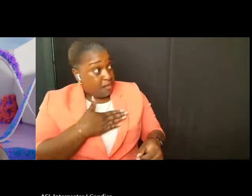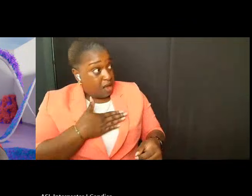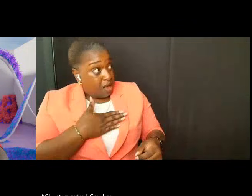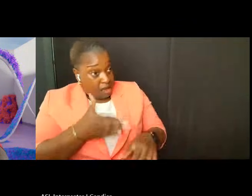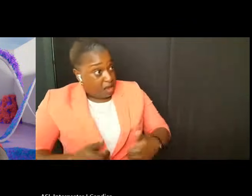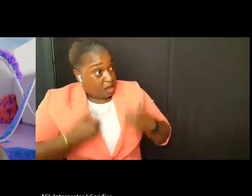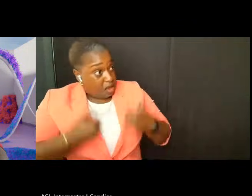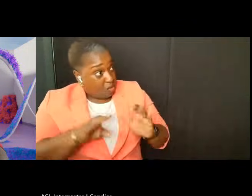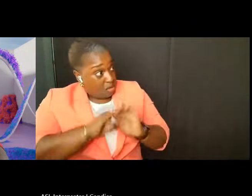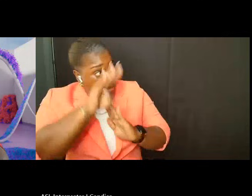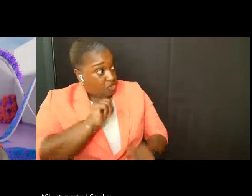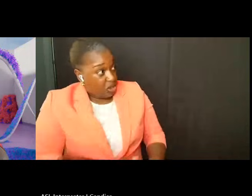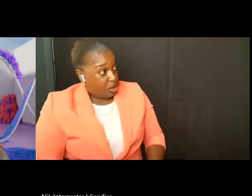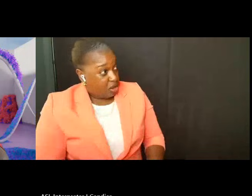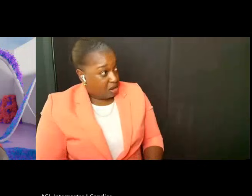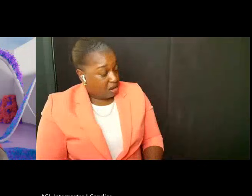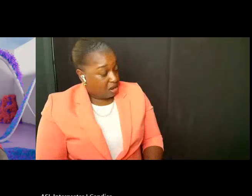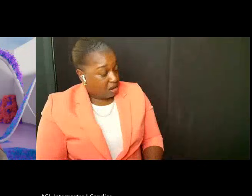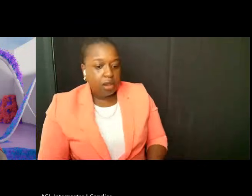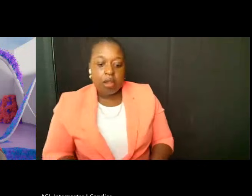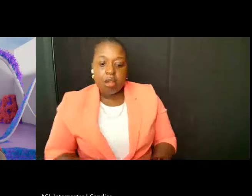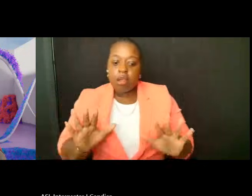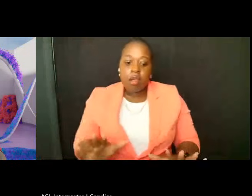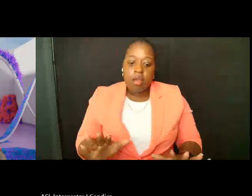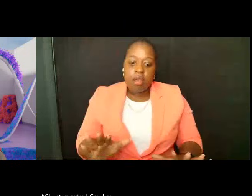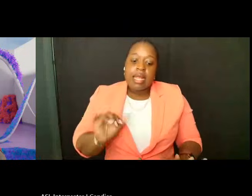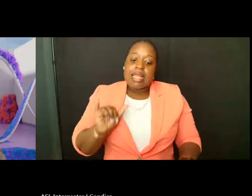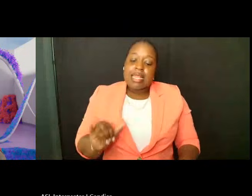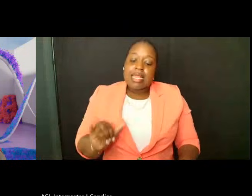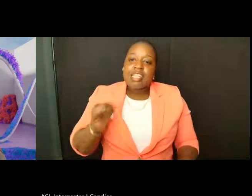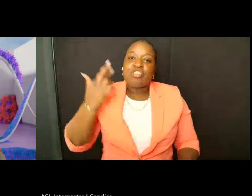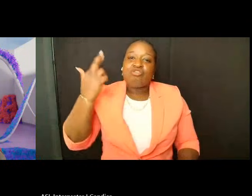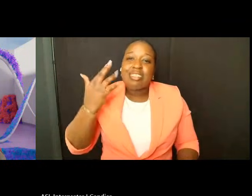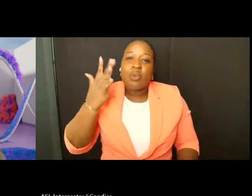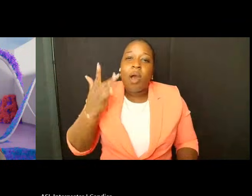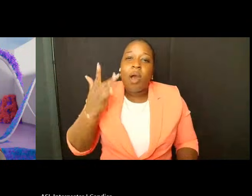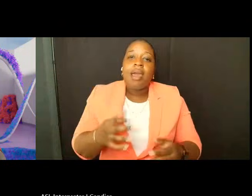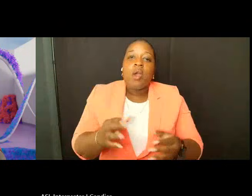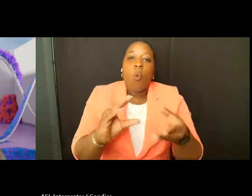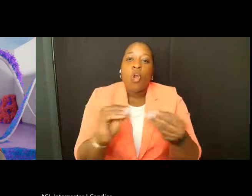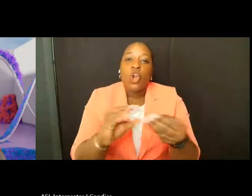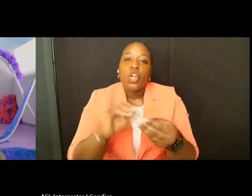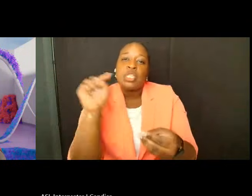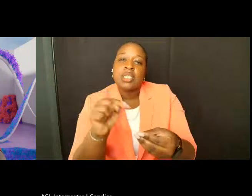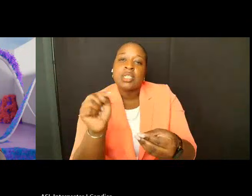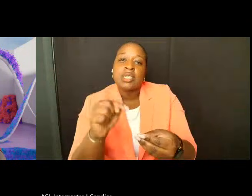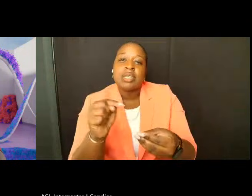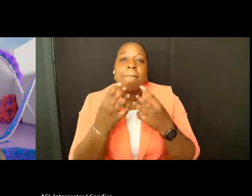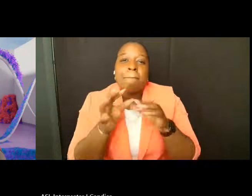so many gatekeepers that our patients have got used to. That we need to fundamentally